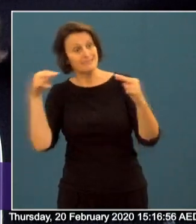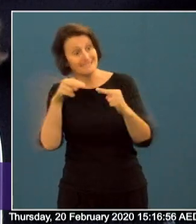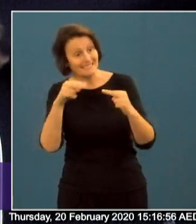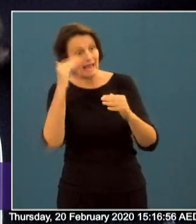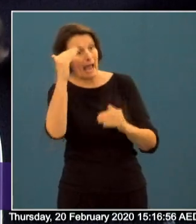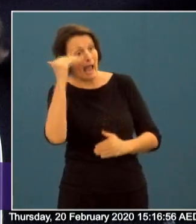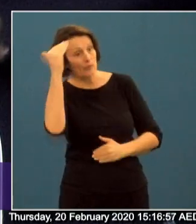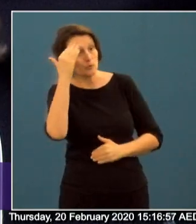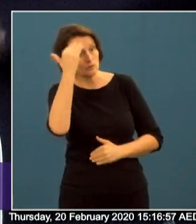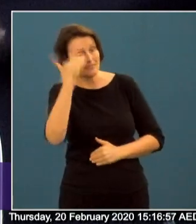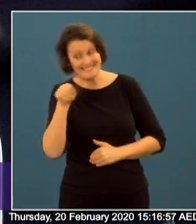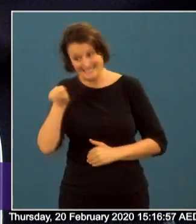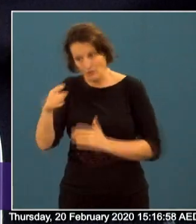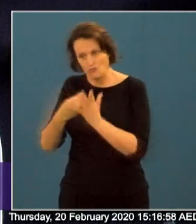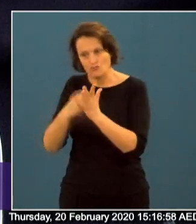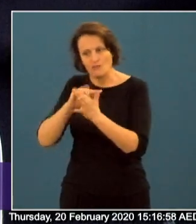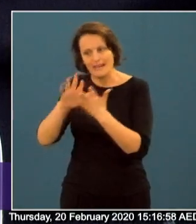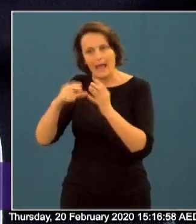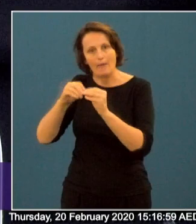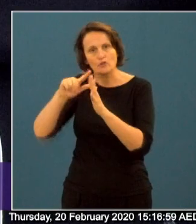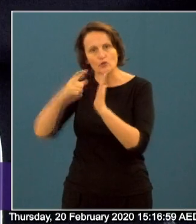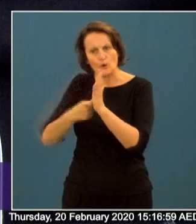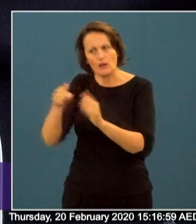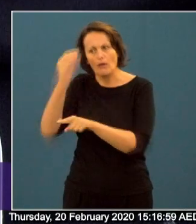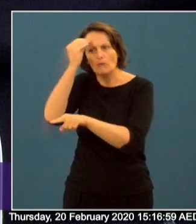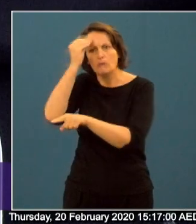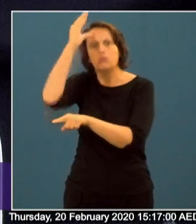who has actually been well trained in intellectual disability.